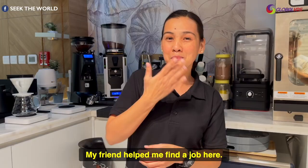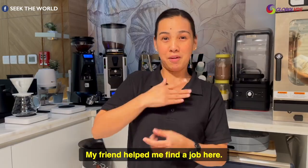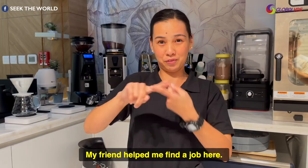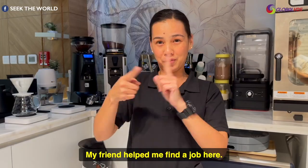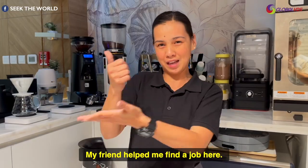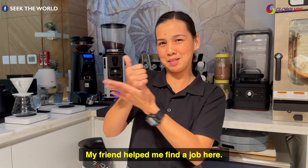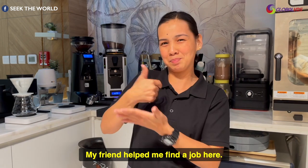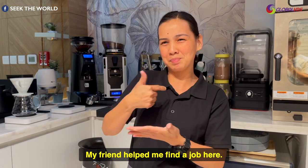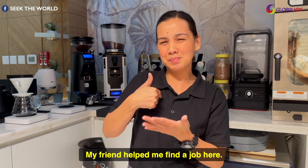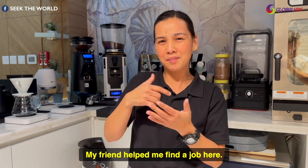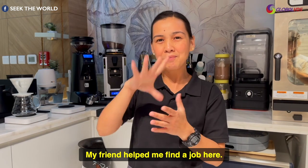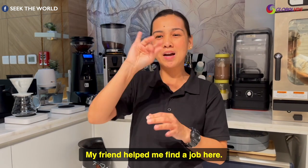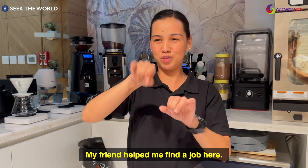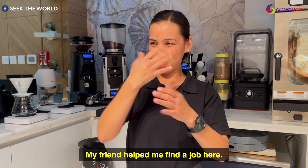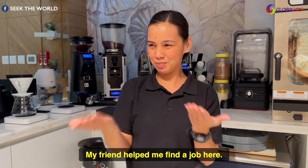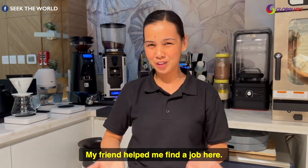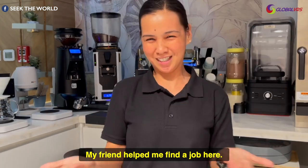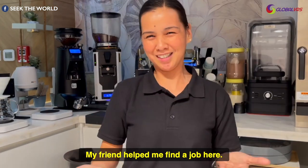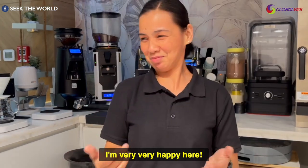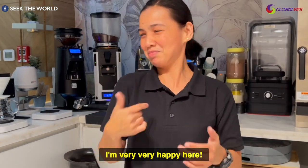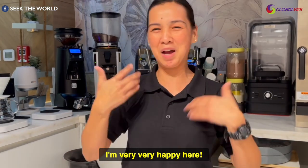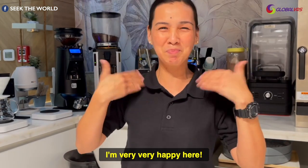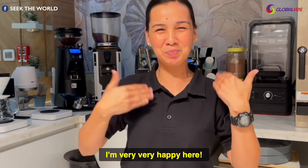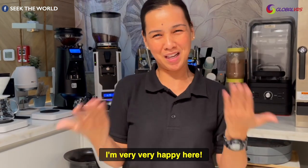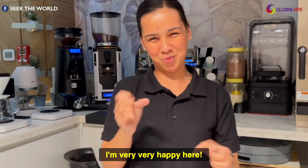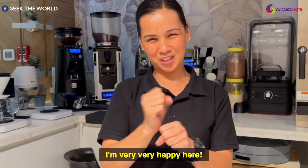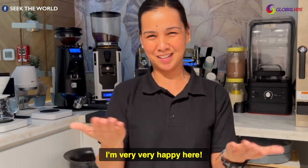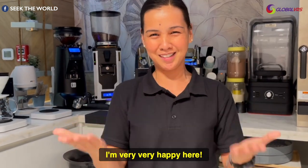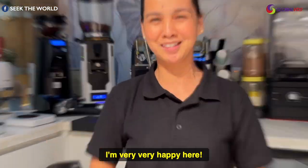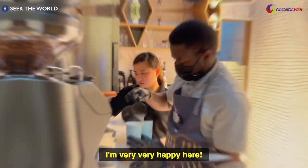My friend helped me find a job here. I'm very very happy here!